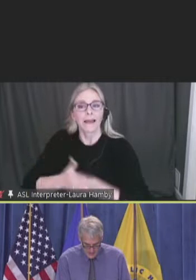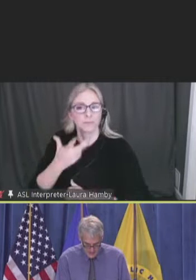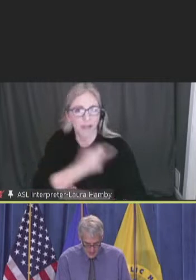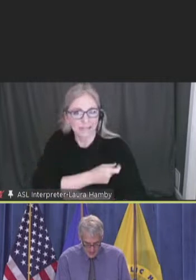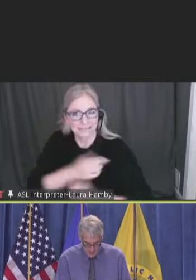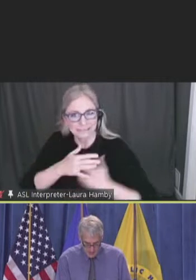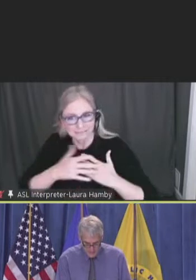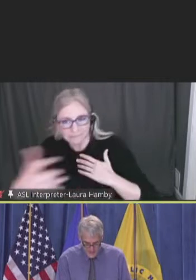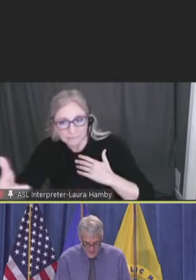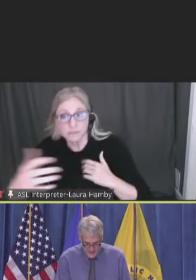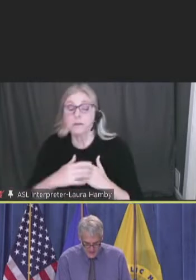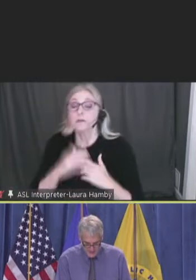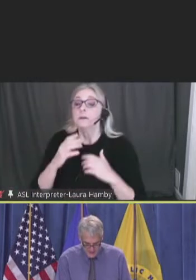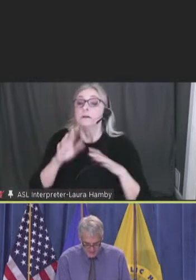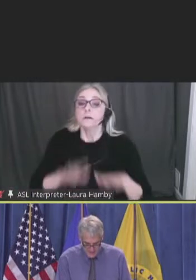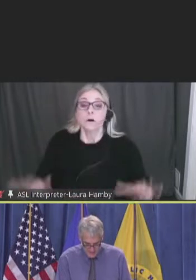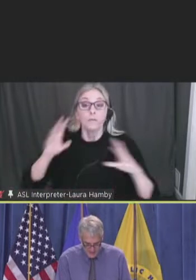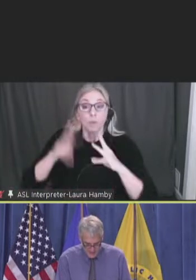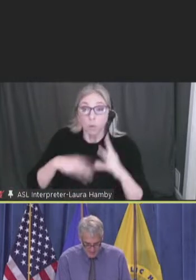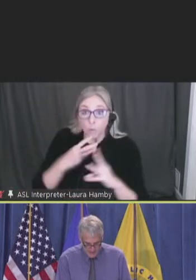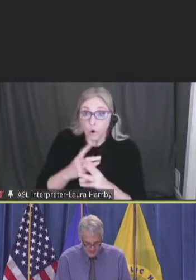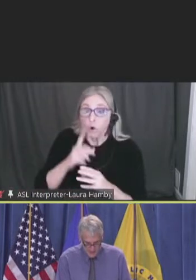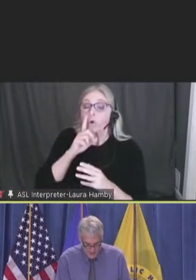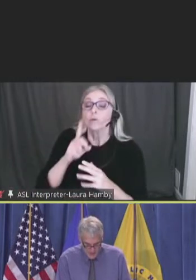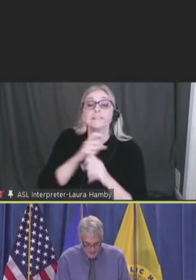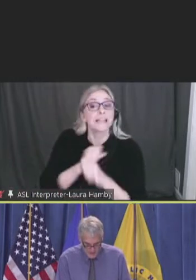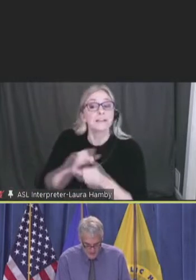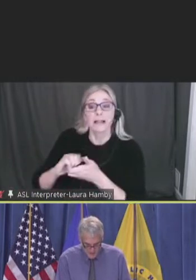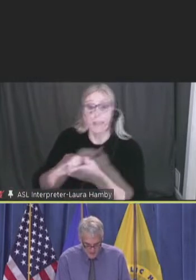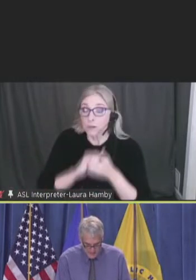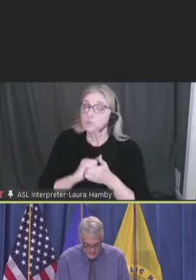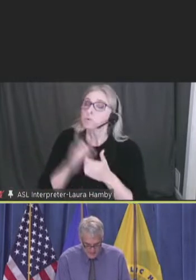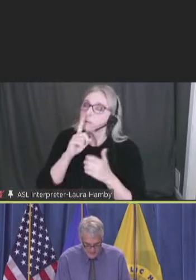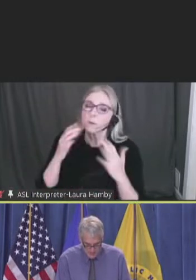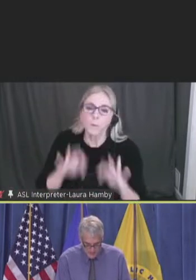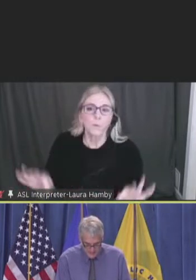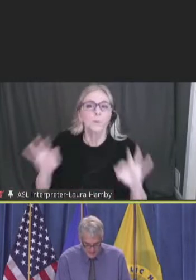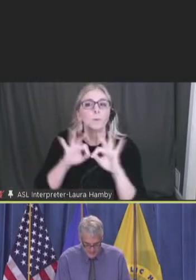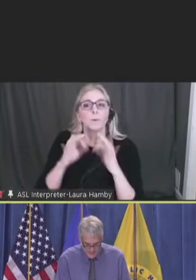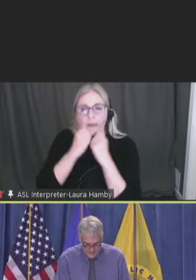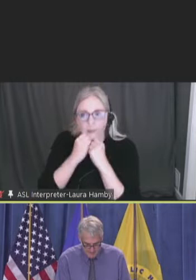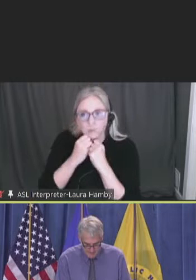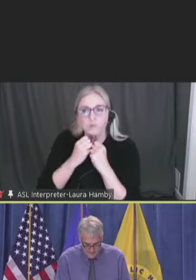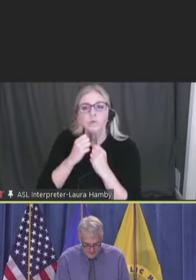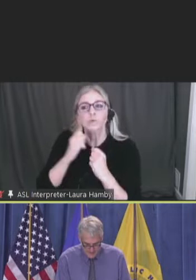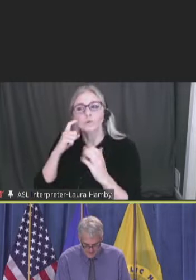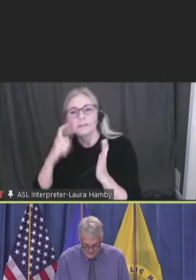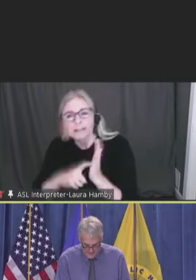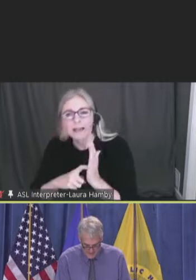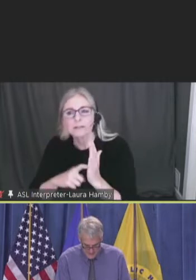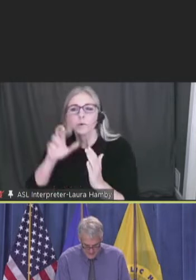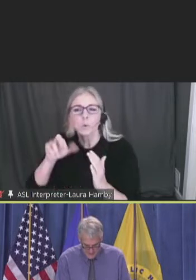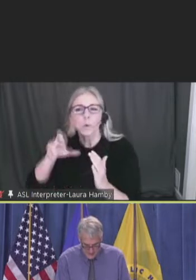Global vaccine safety collaborations have become increasingly valuable in detecting rare adverse events.